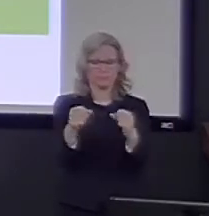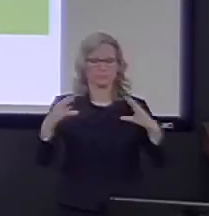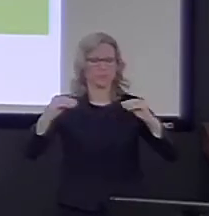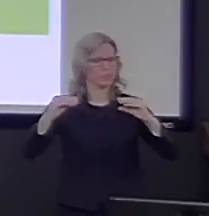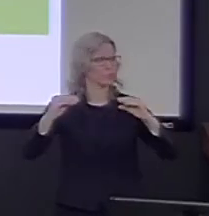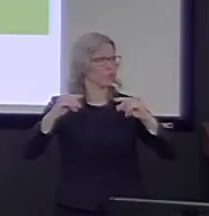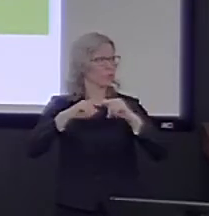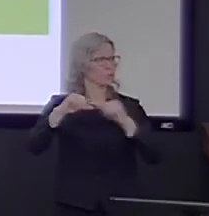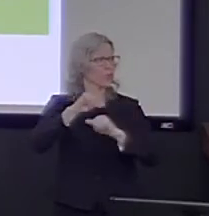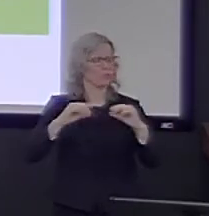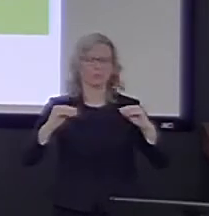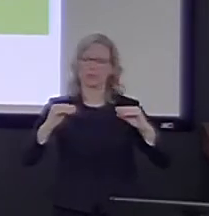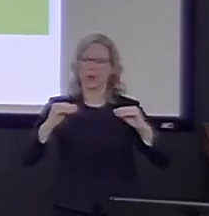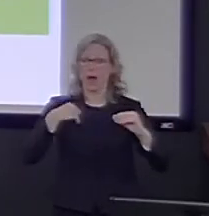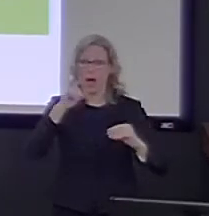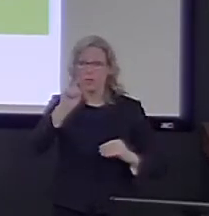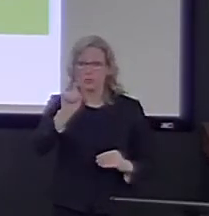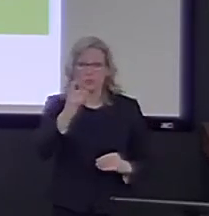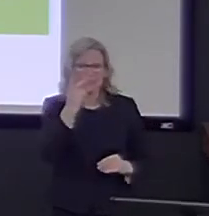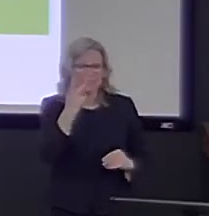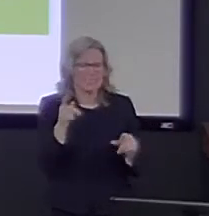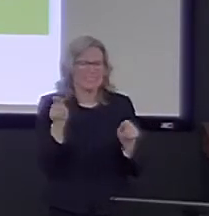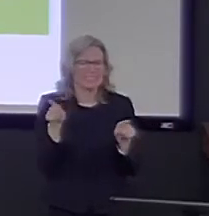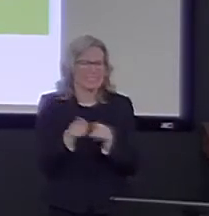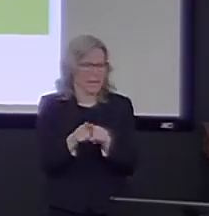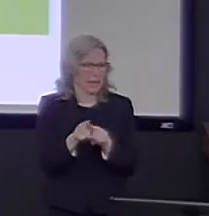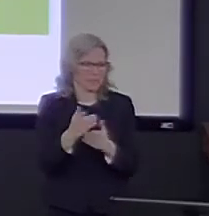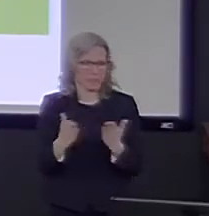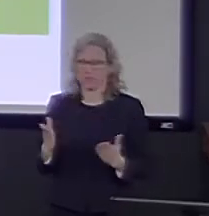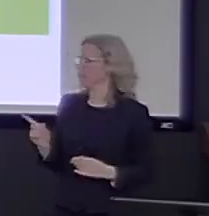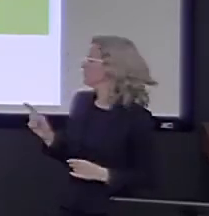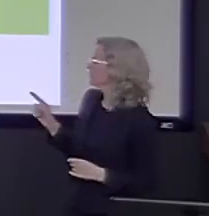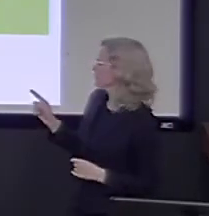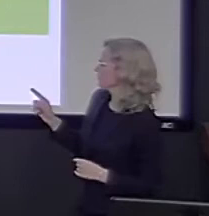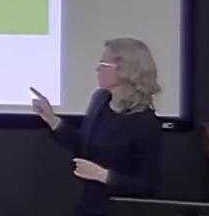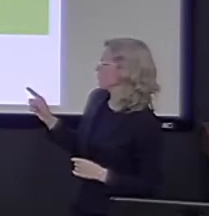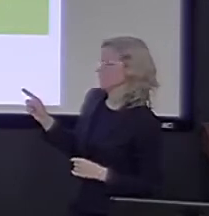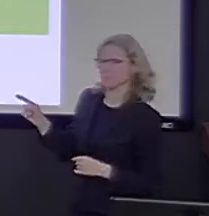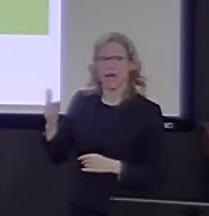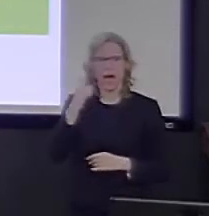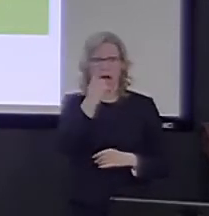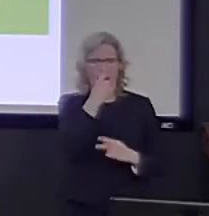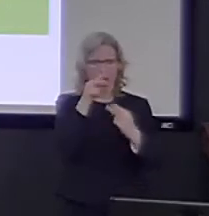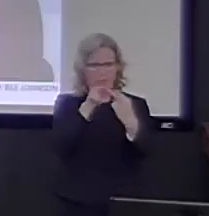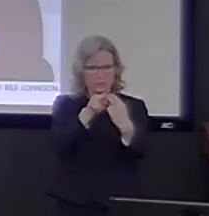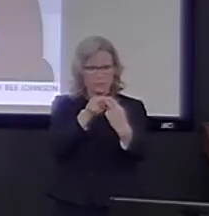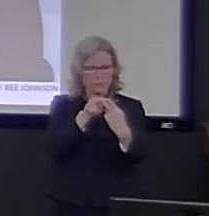I should see exactly the same thing that I see in the eye-to-eye contact.